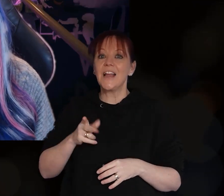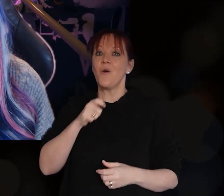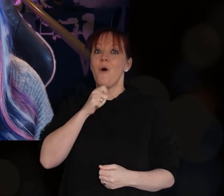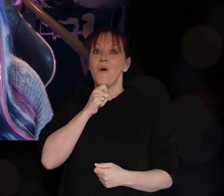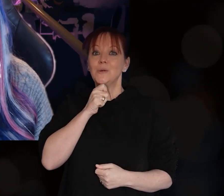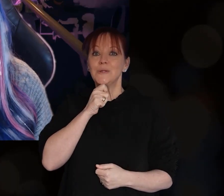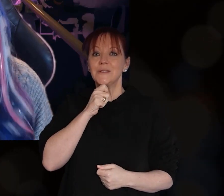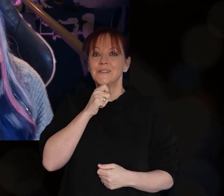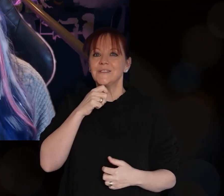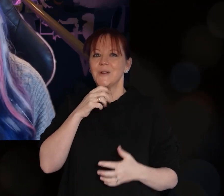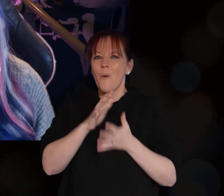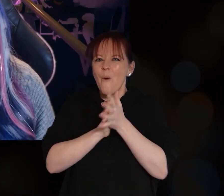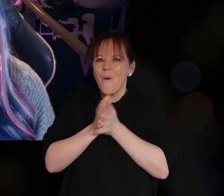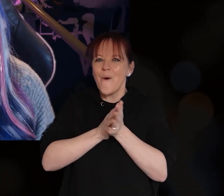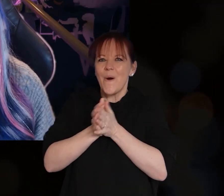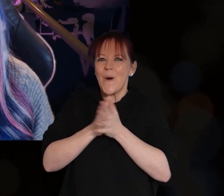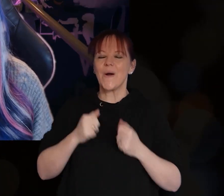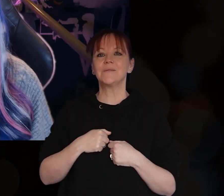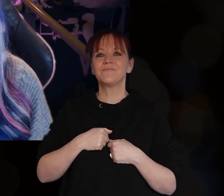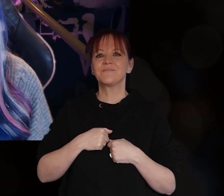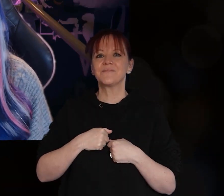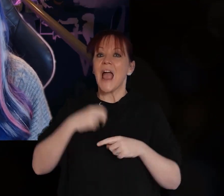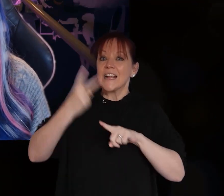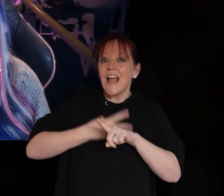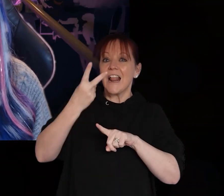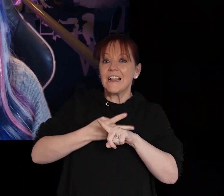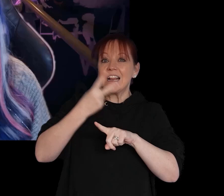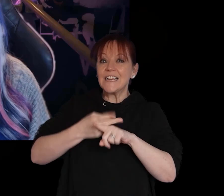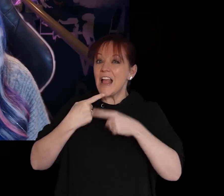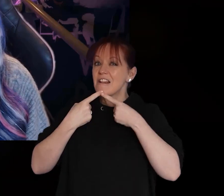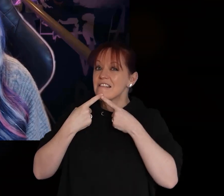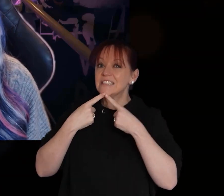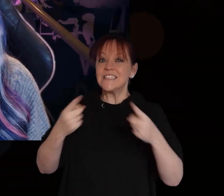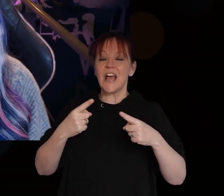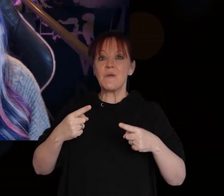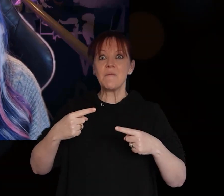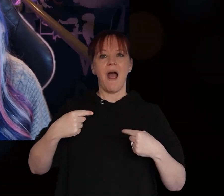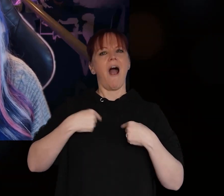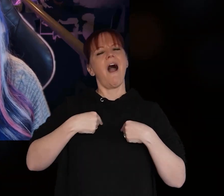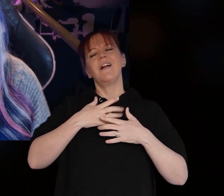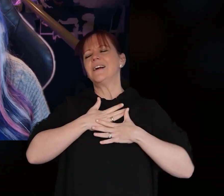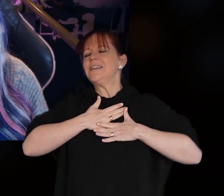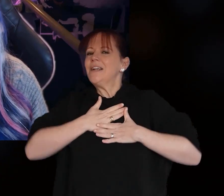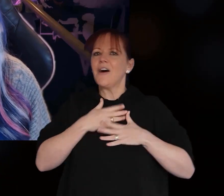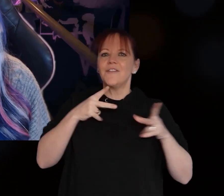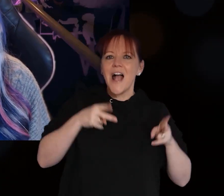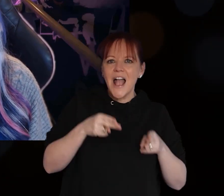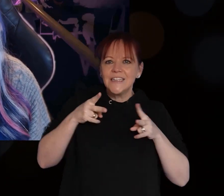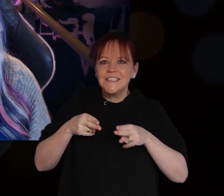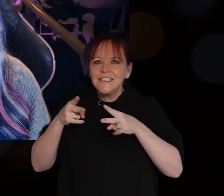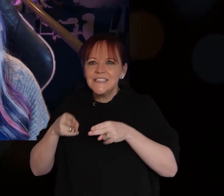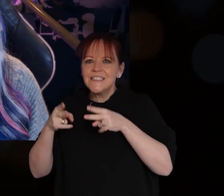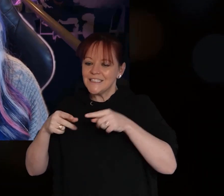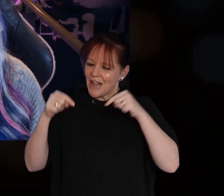I have said it many, many times but one of the joys that I get to have every year is editing a bunch of video together